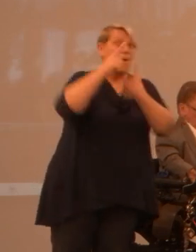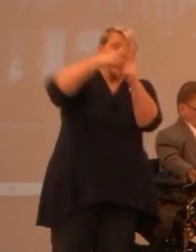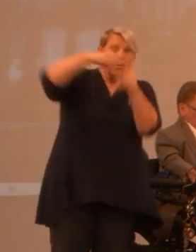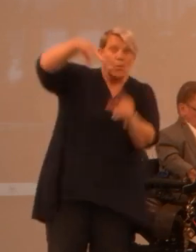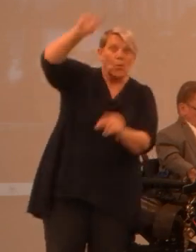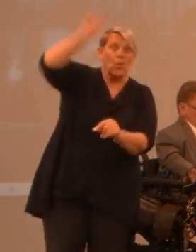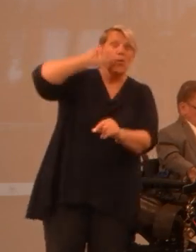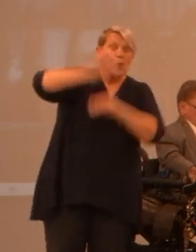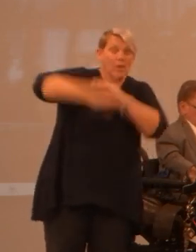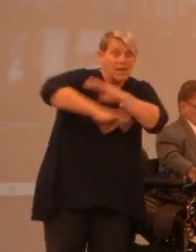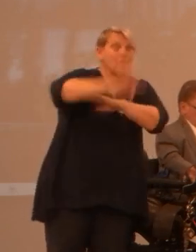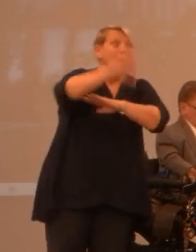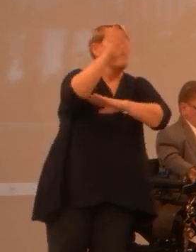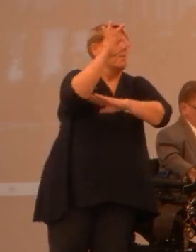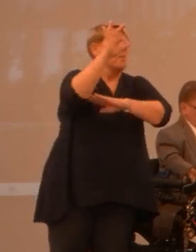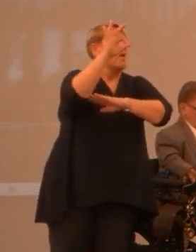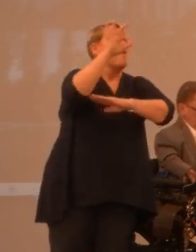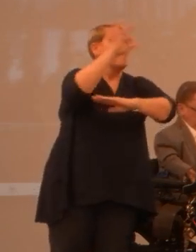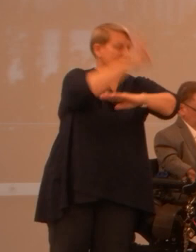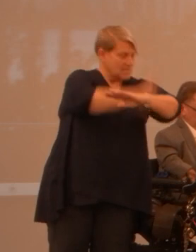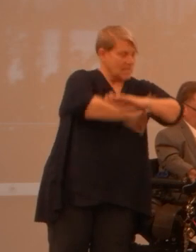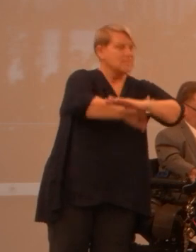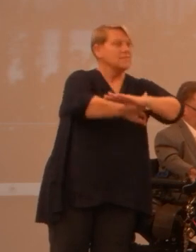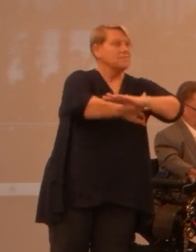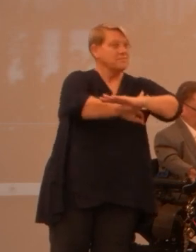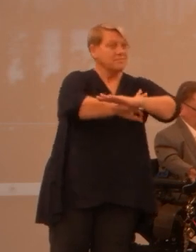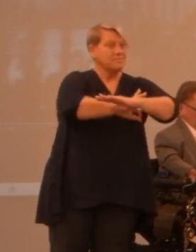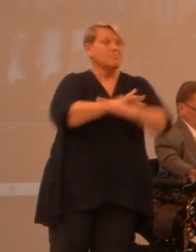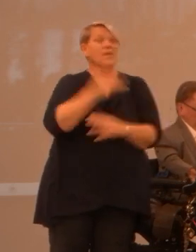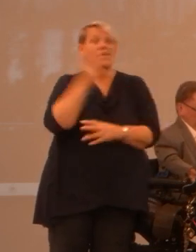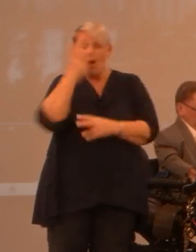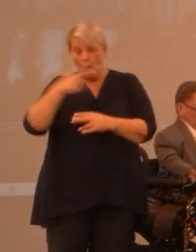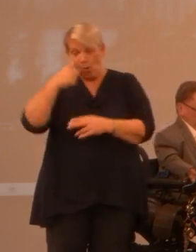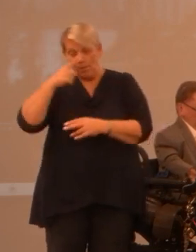in the east, and set in the west. Now when our old people passed, and they leave